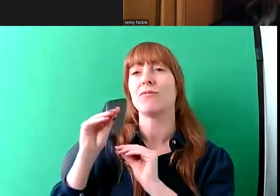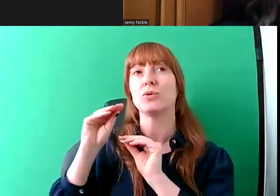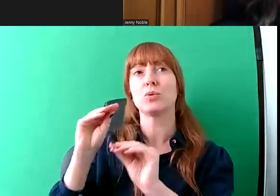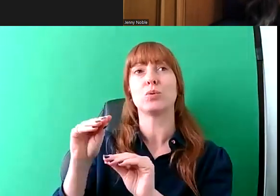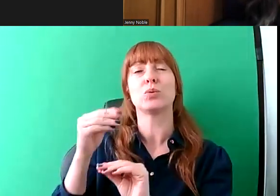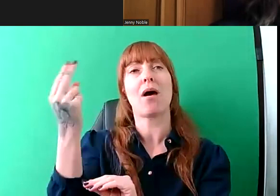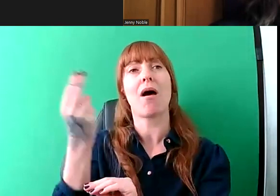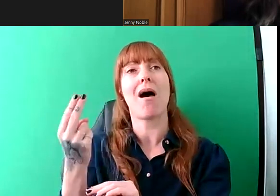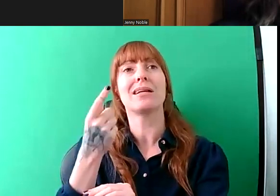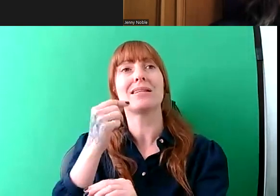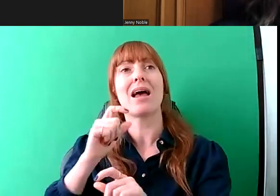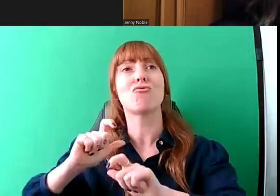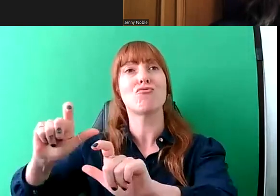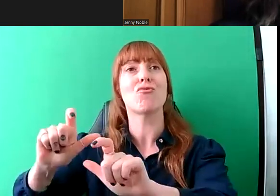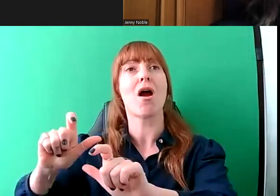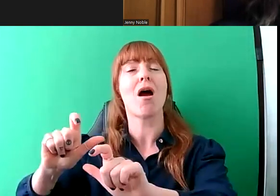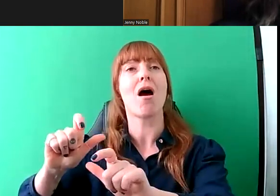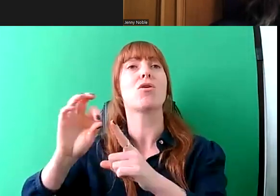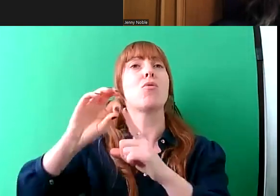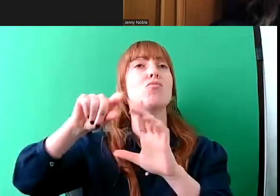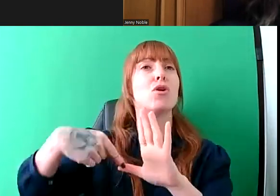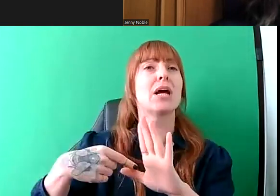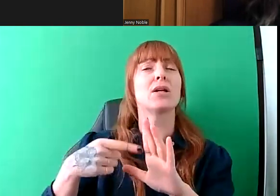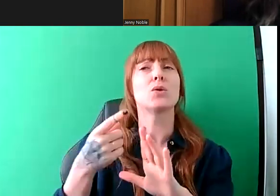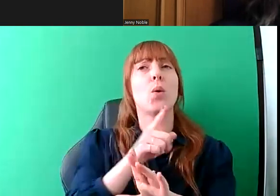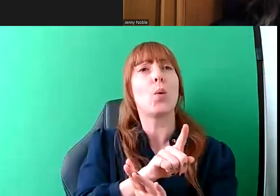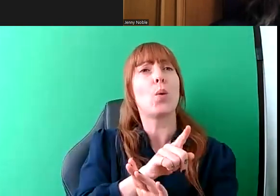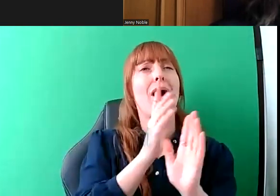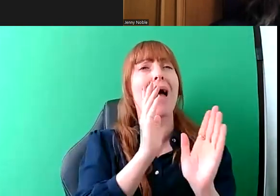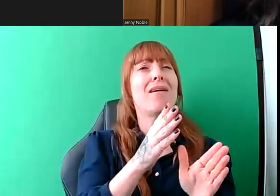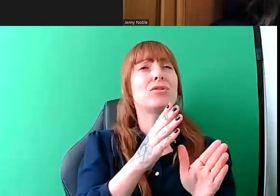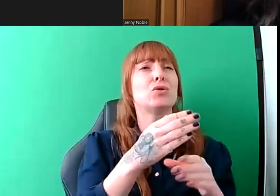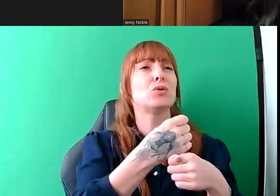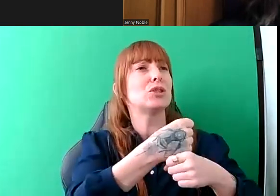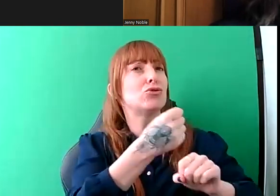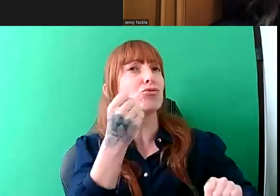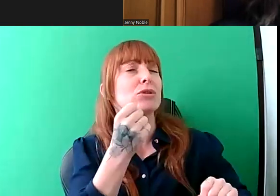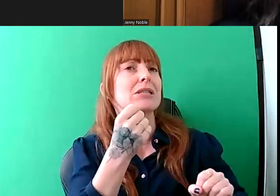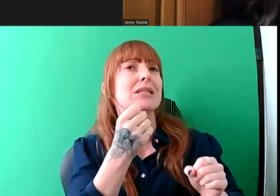or do they have to have degrees and masters, to be considered to be artists?